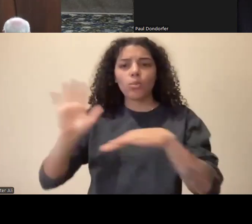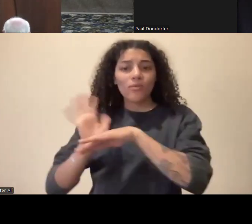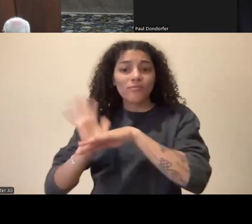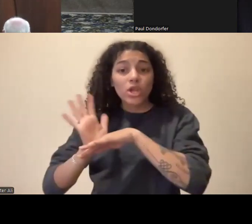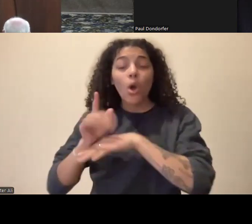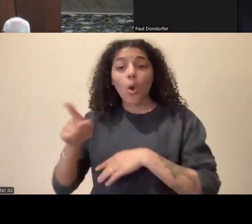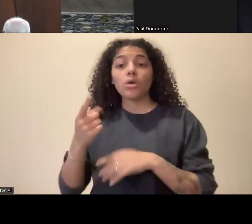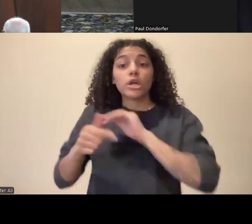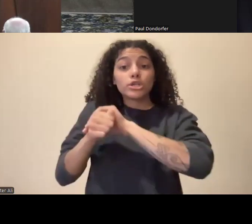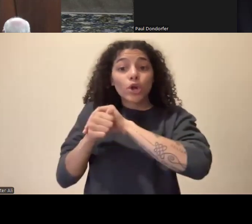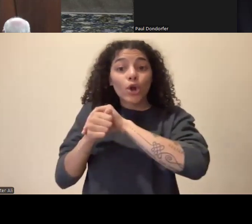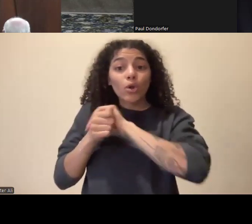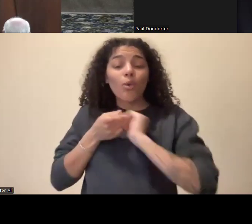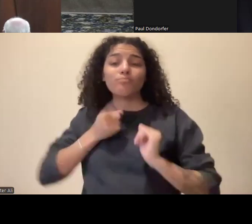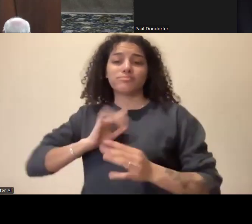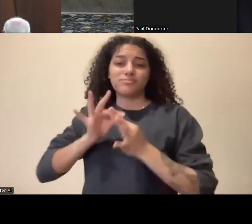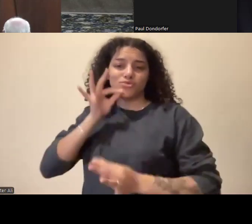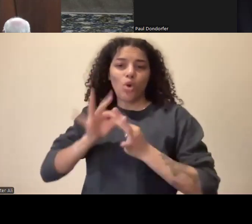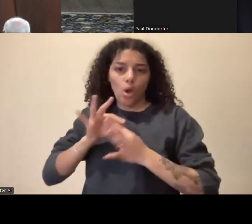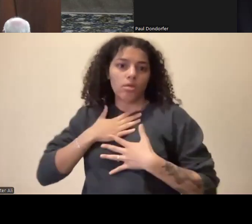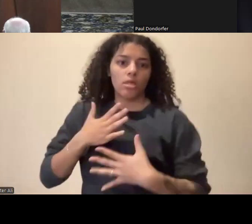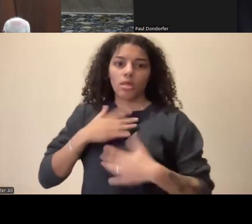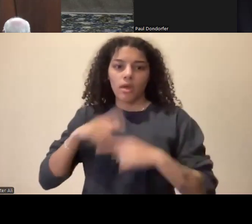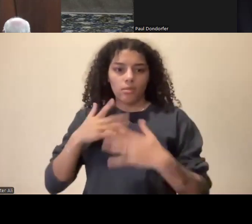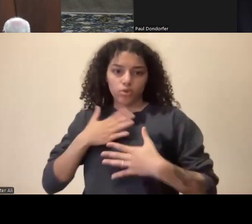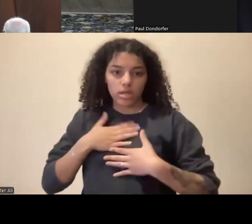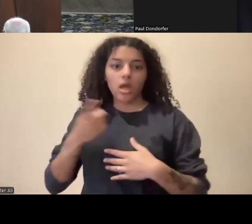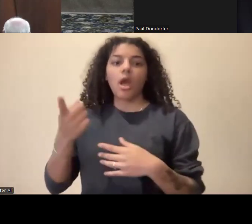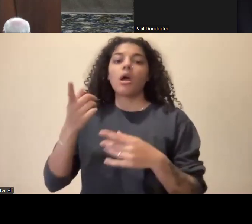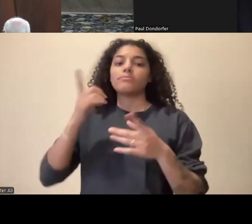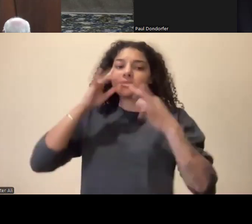thriving business committed to producing 100% biodegradable environmentally conscious paper